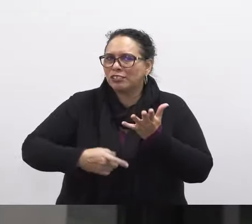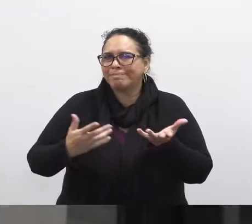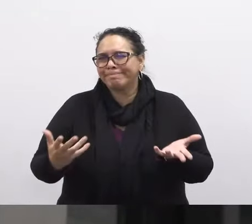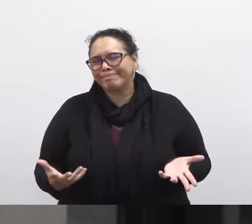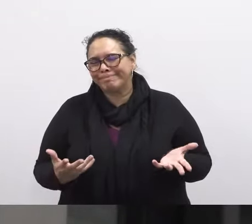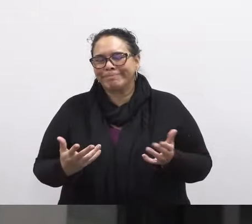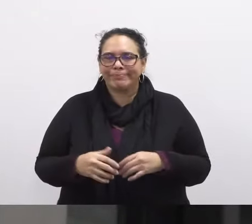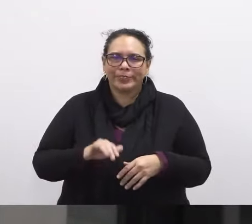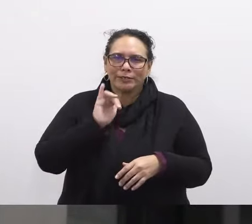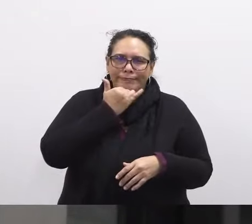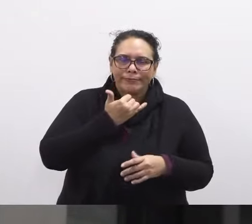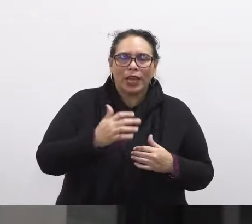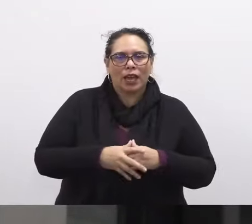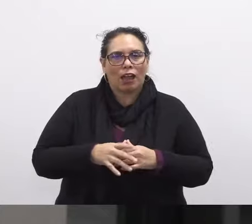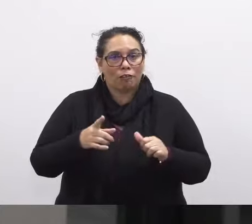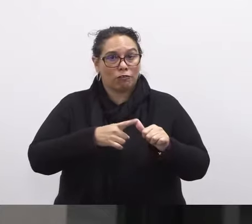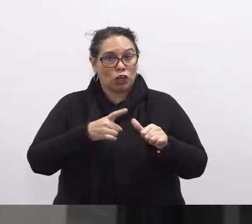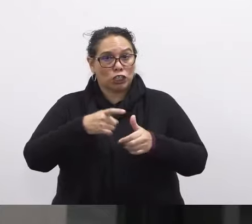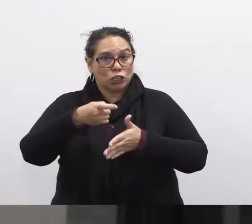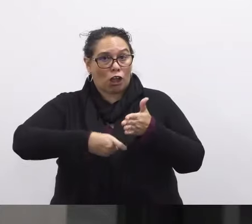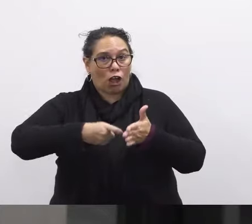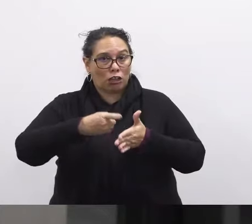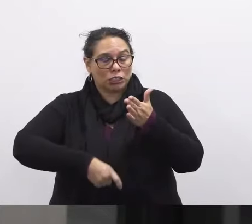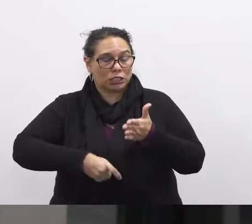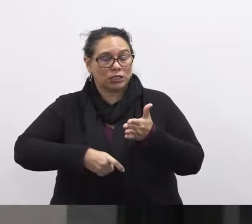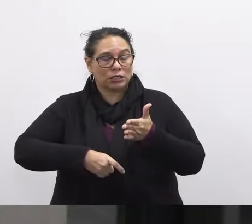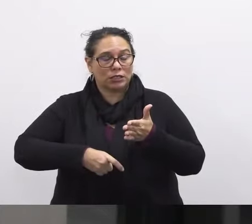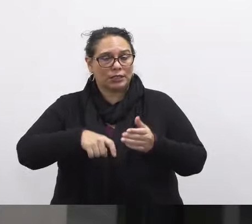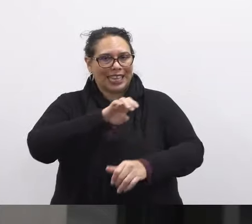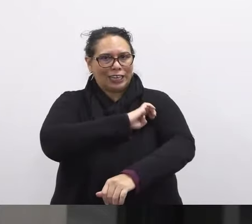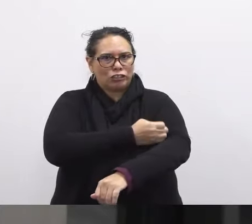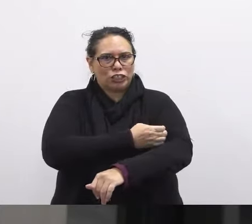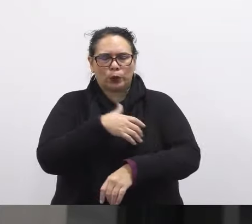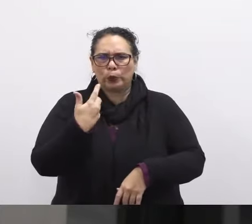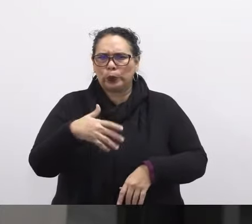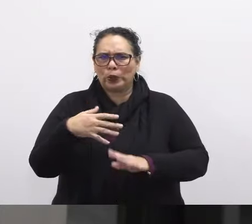First the cost of renewable energy technology has plummeted over the past decade.